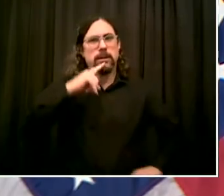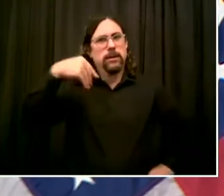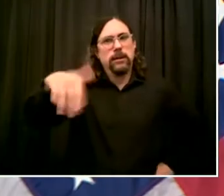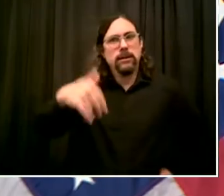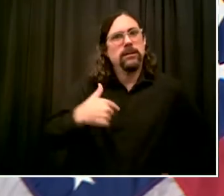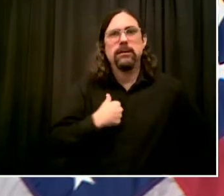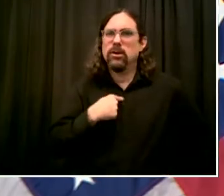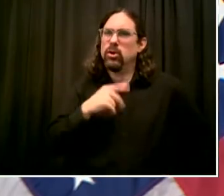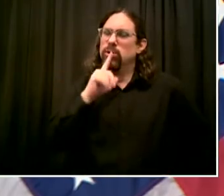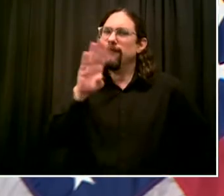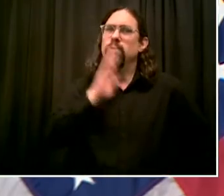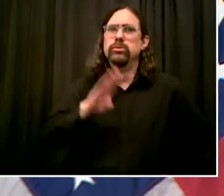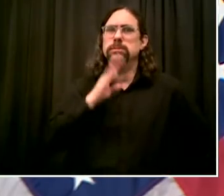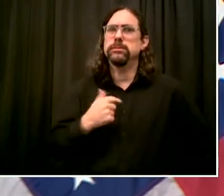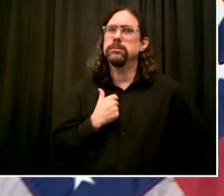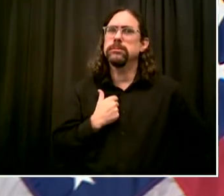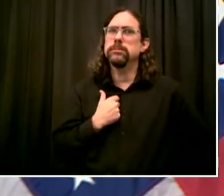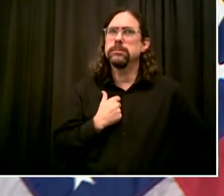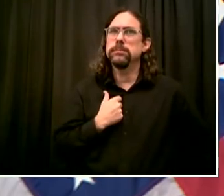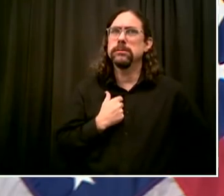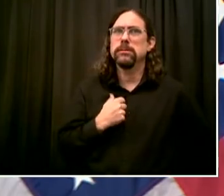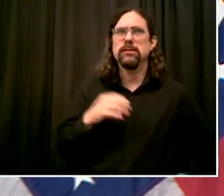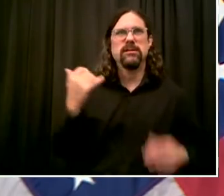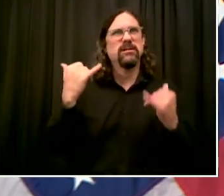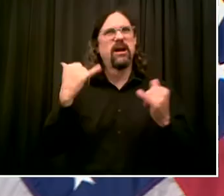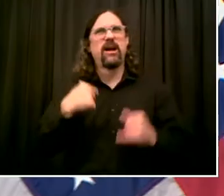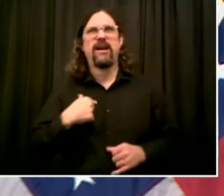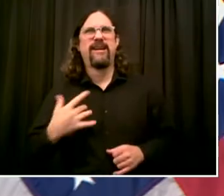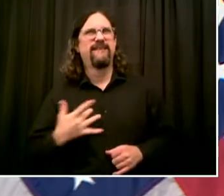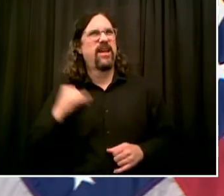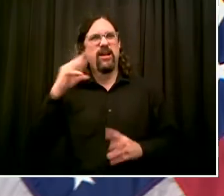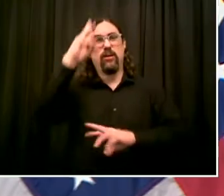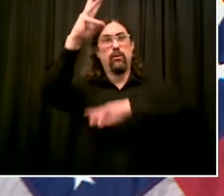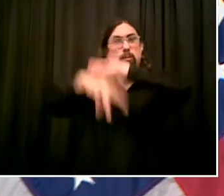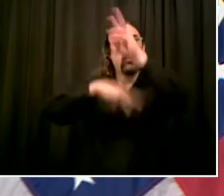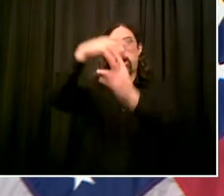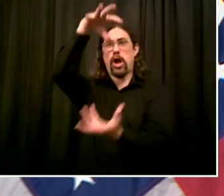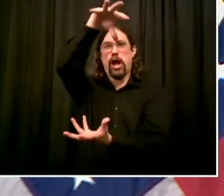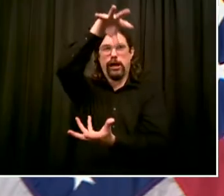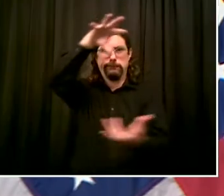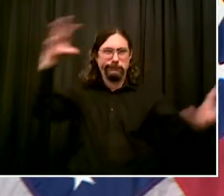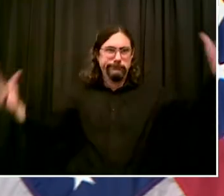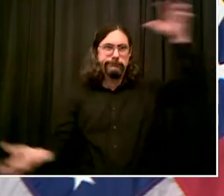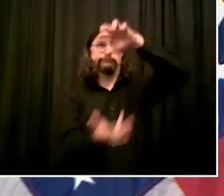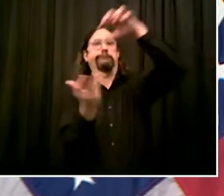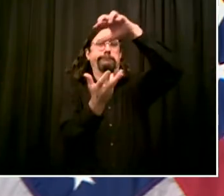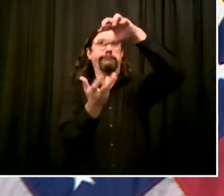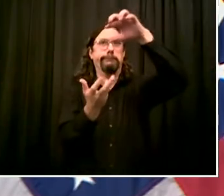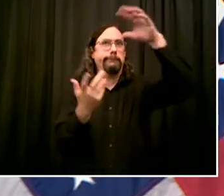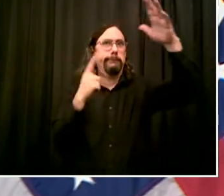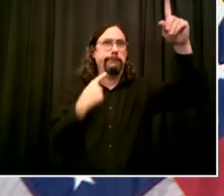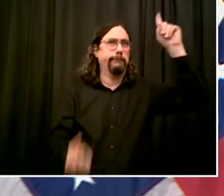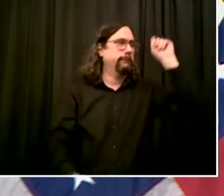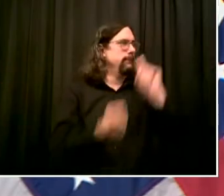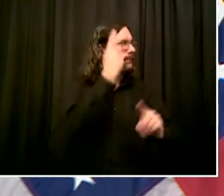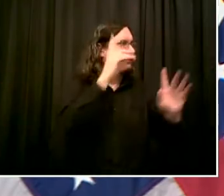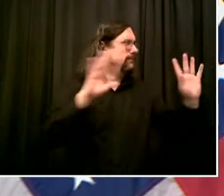WANT TO RESPOND MARSH I THINK YOU KNOW MY ANSWER TO THAT . IT IS ERVY FRUSTRATING . I